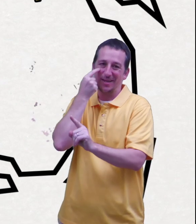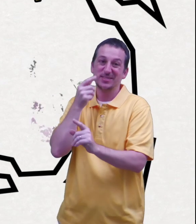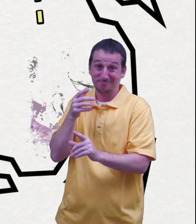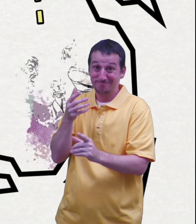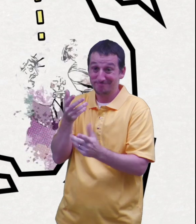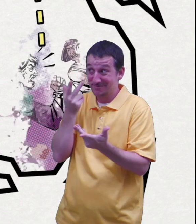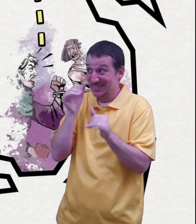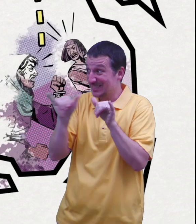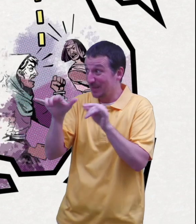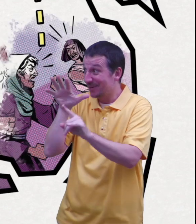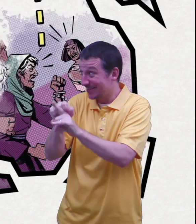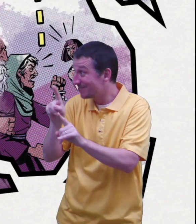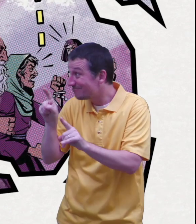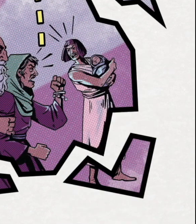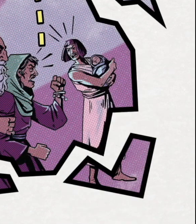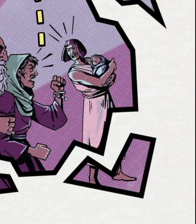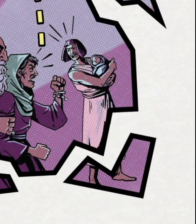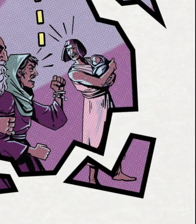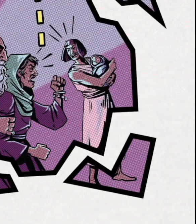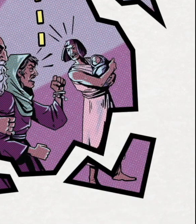Do you get it? Yeah. The stories match.